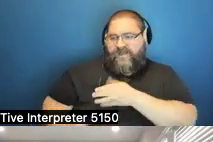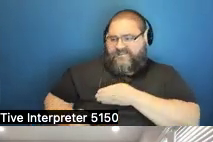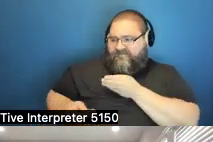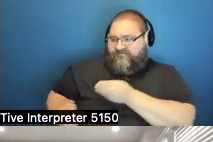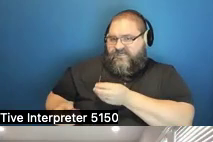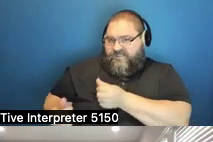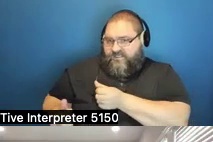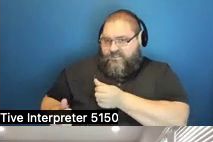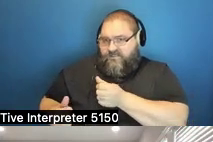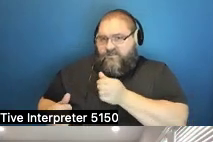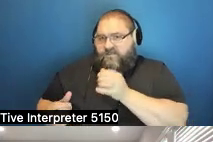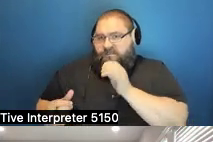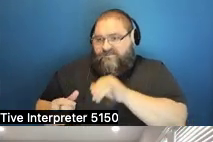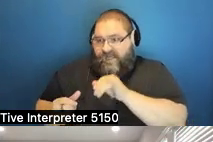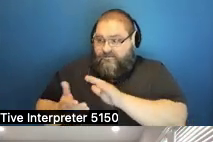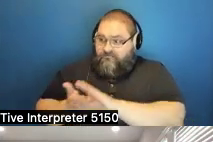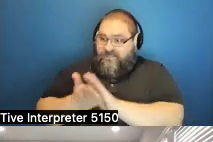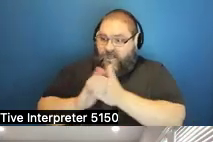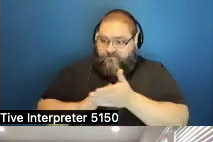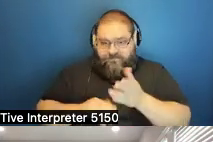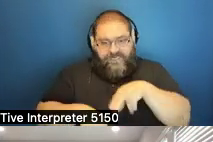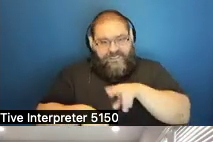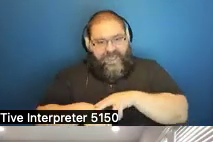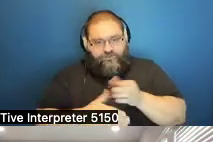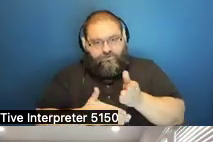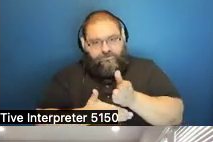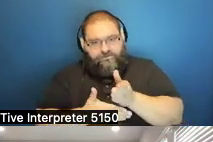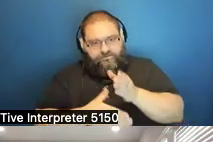form of my affection of therapy. 19:37:24 So, looking back now,